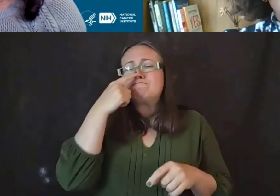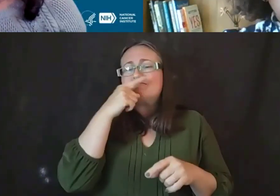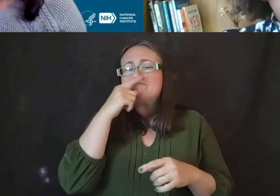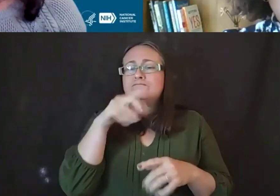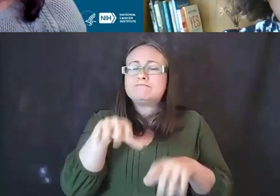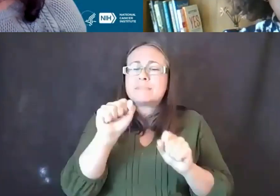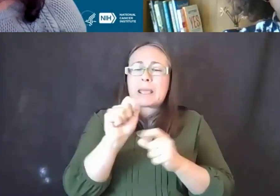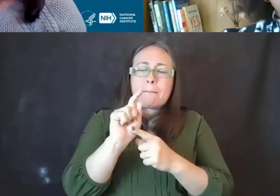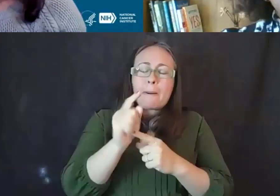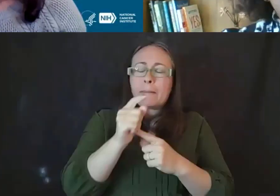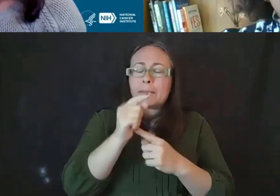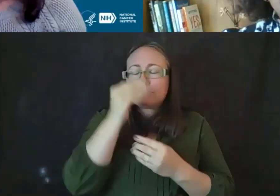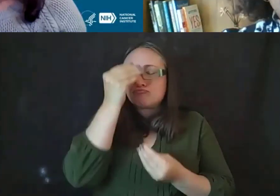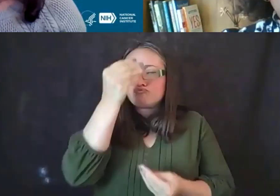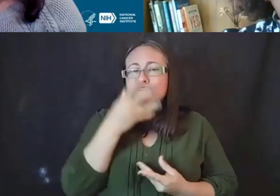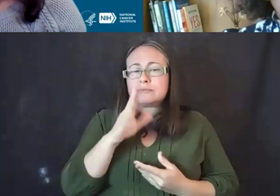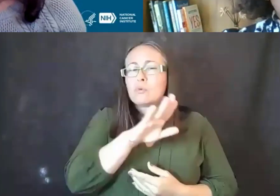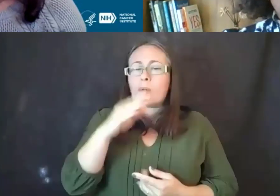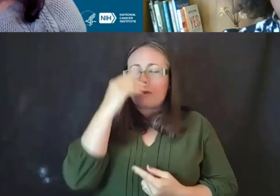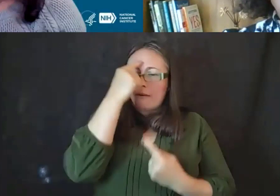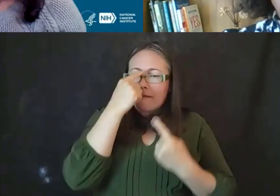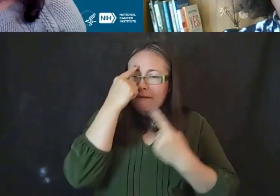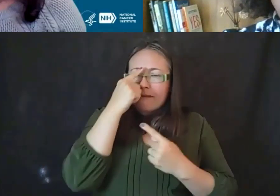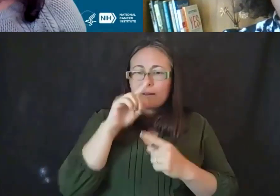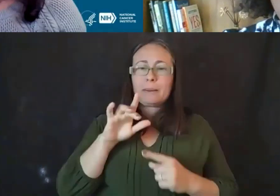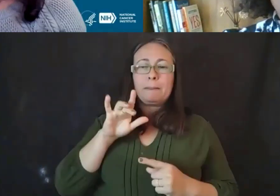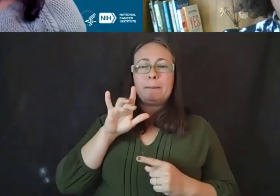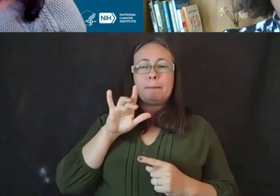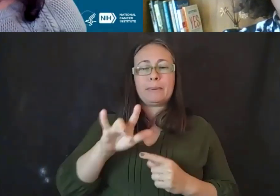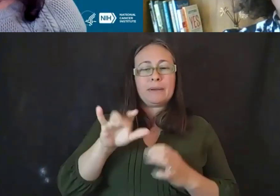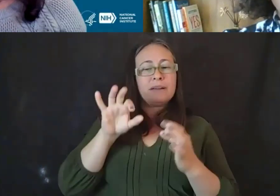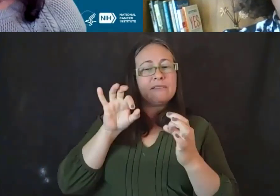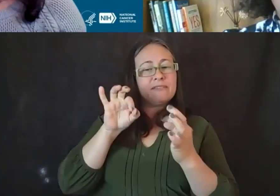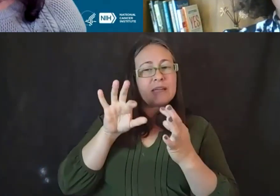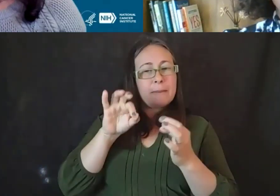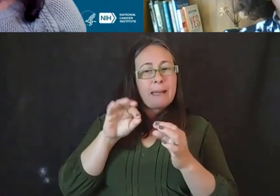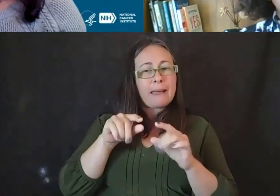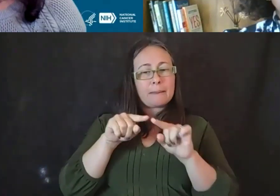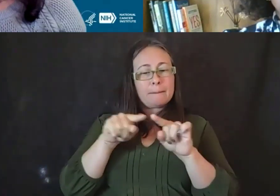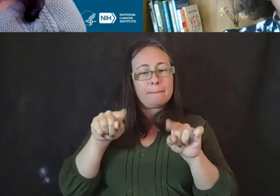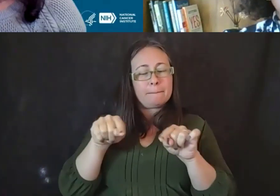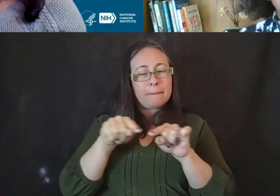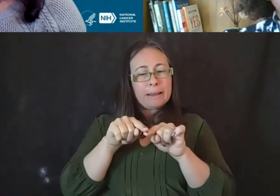would be my advice also. So let me get maybe one more,